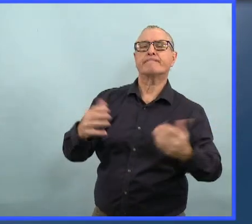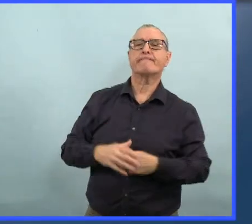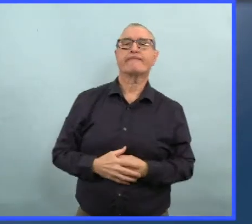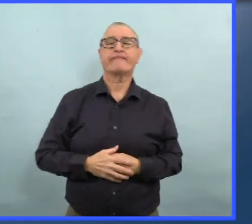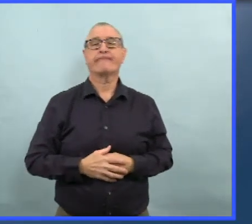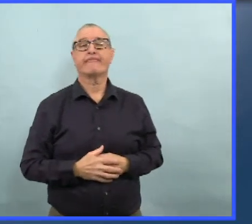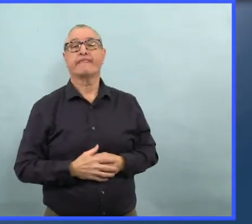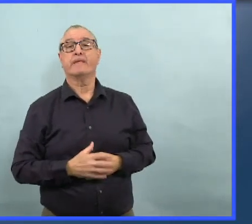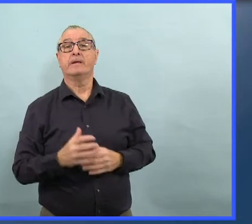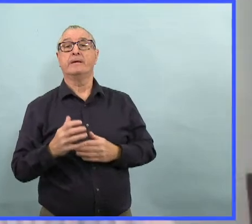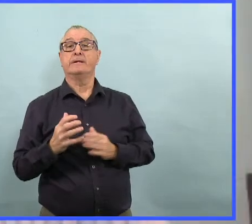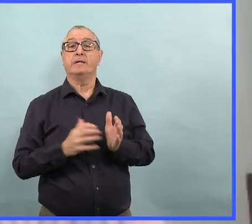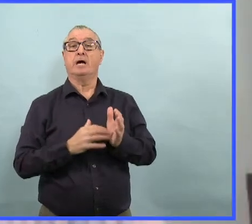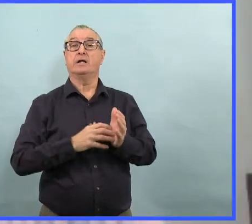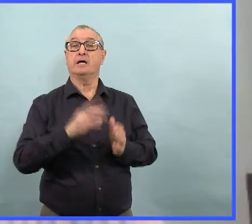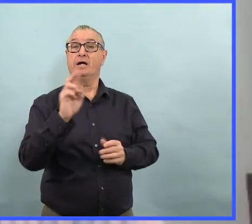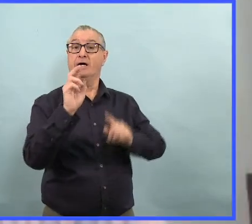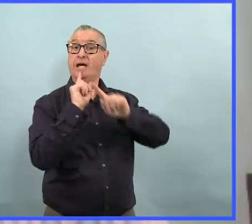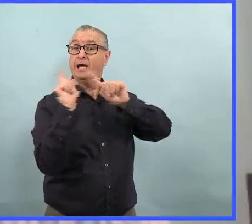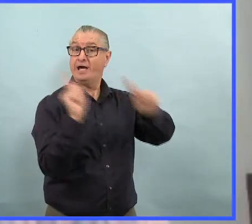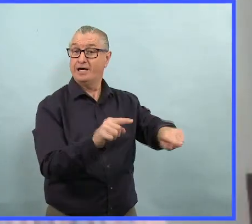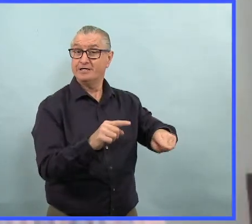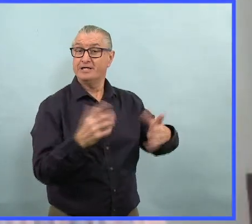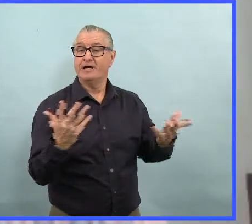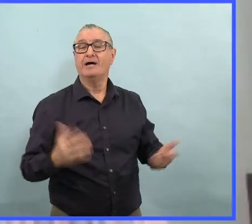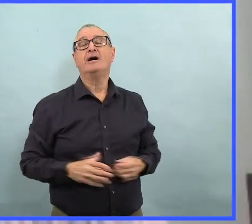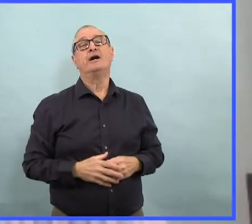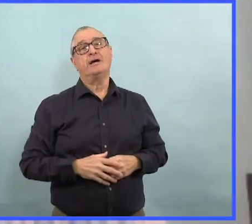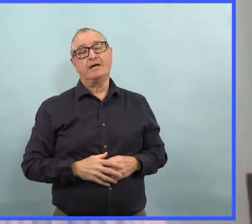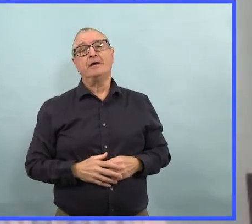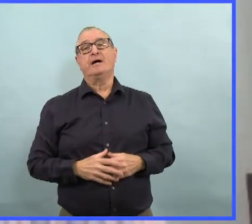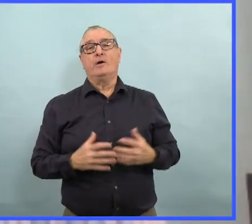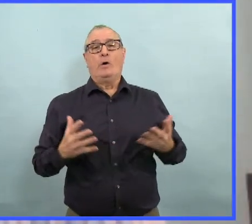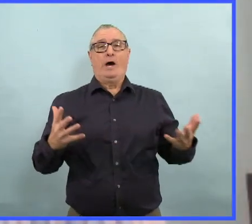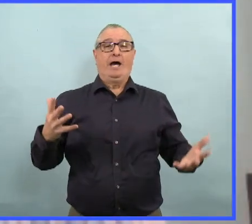um so yeah so i mean we can't really say that we've we've peaked at this point